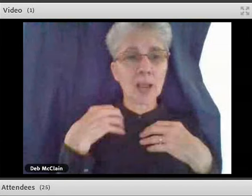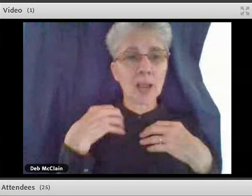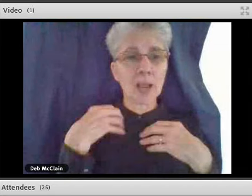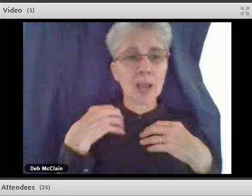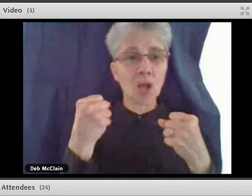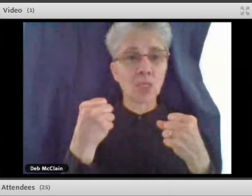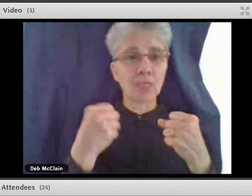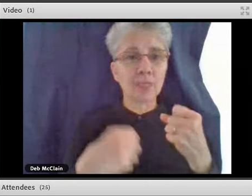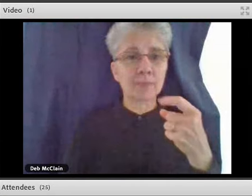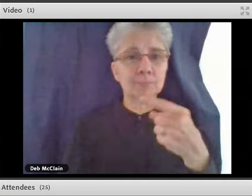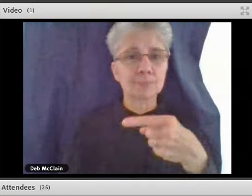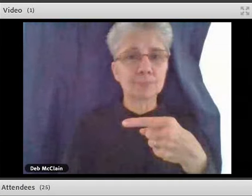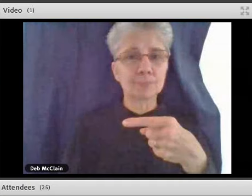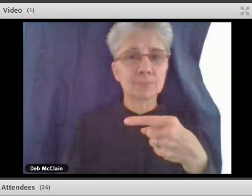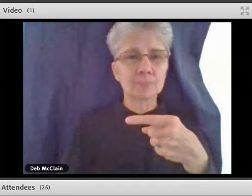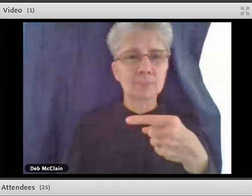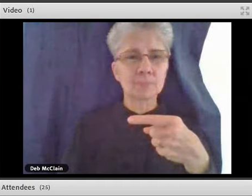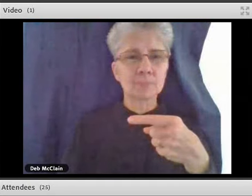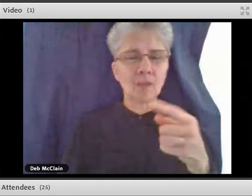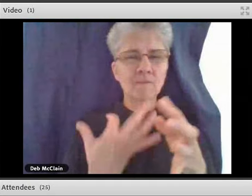So, this is the National Center for Health Statistics.